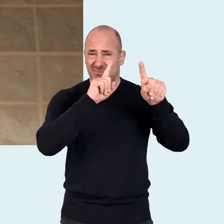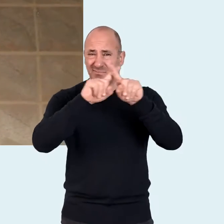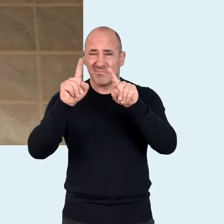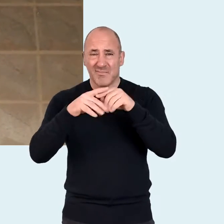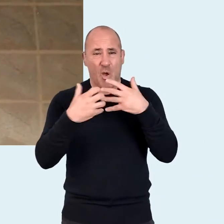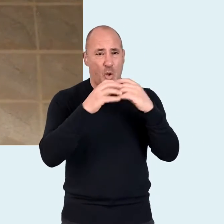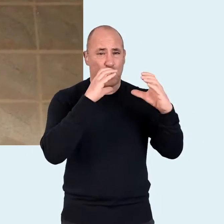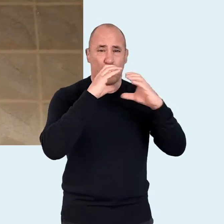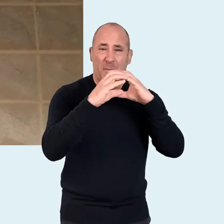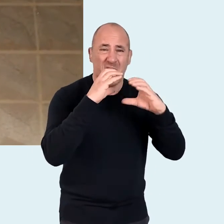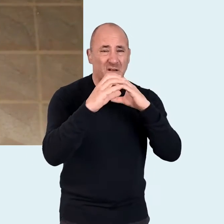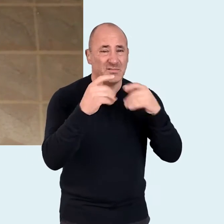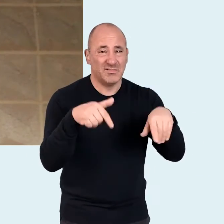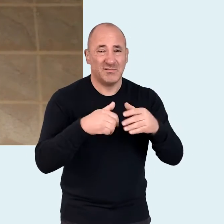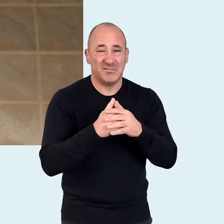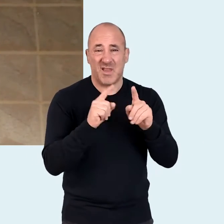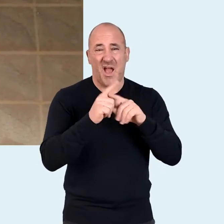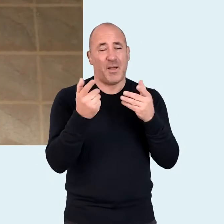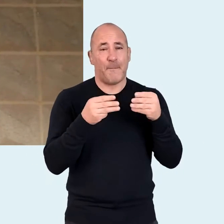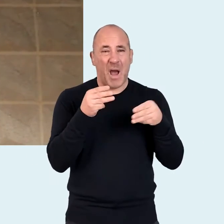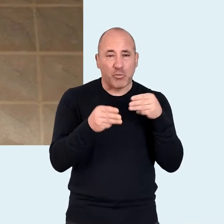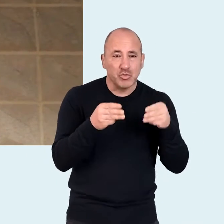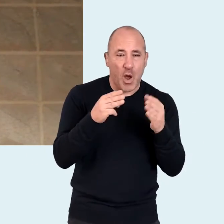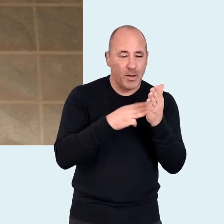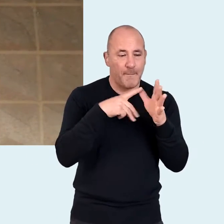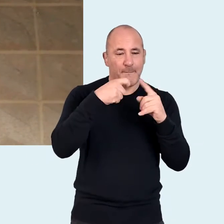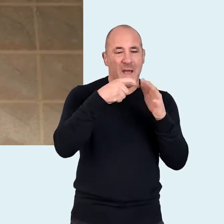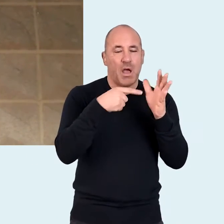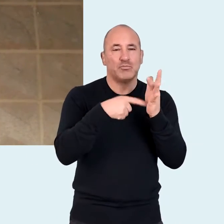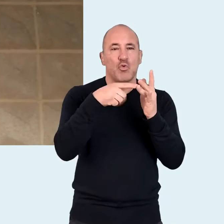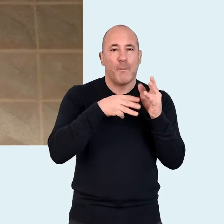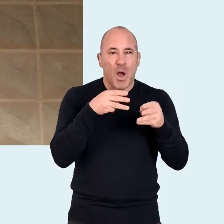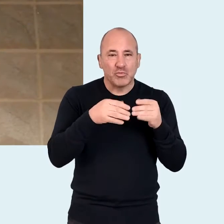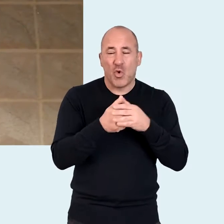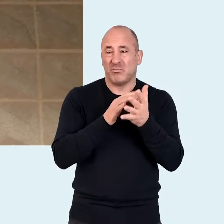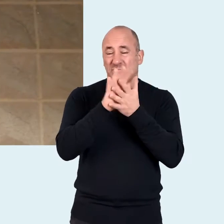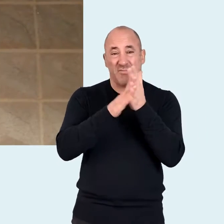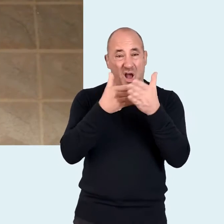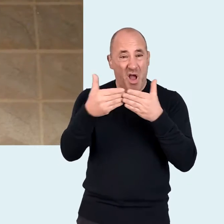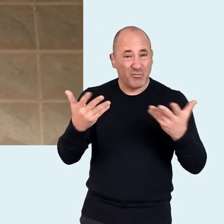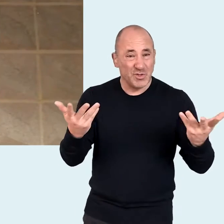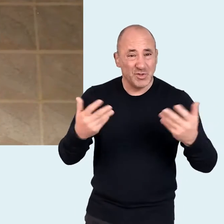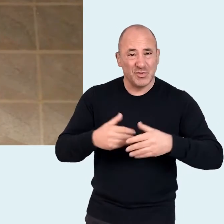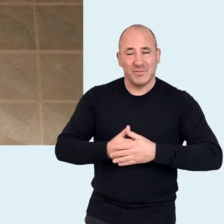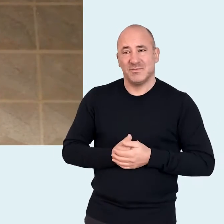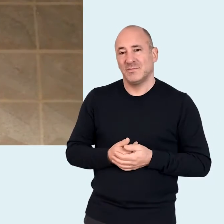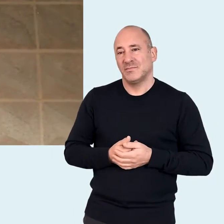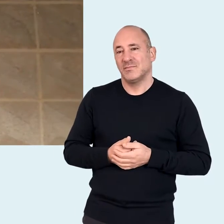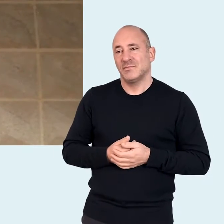find a variety of ways of communicating in the studio, such as using Makaton and sign